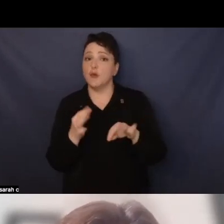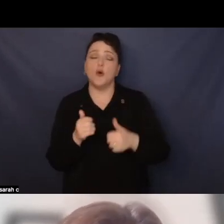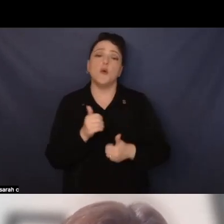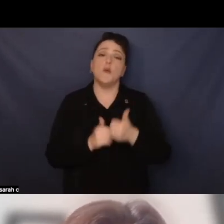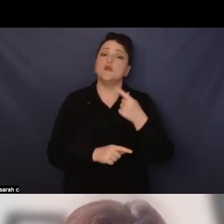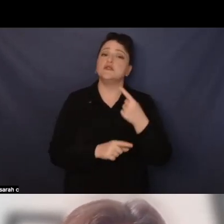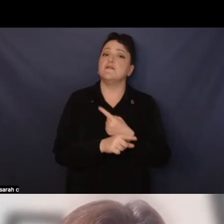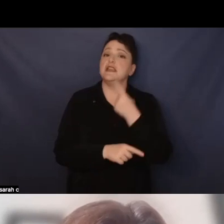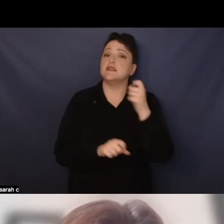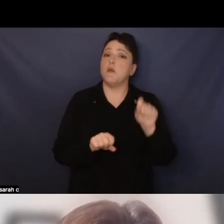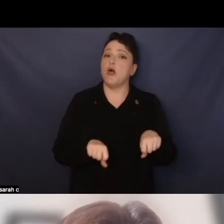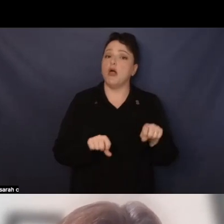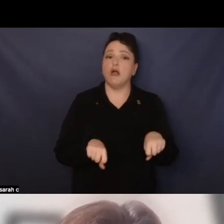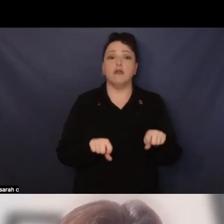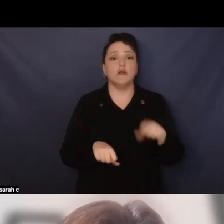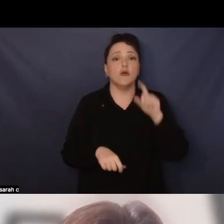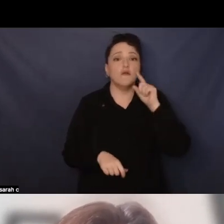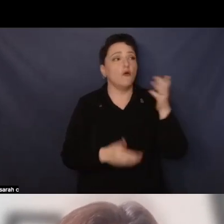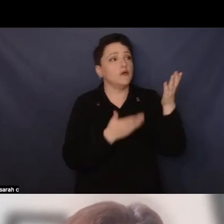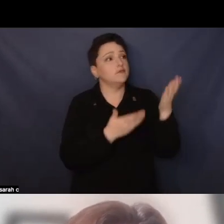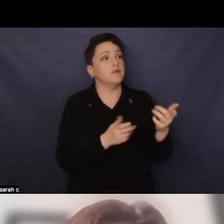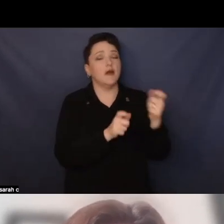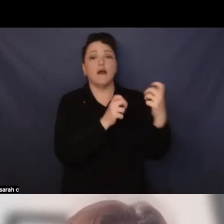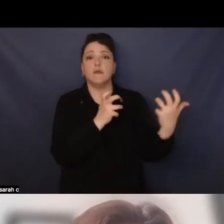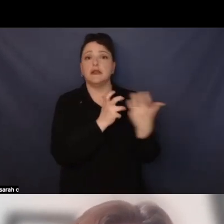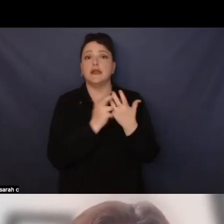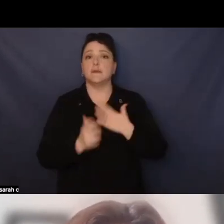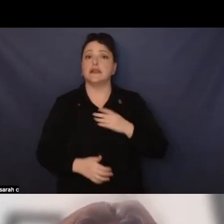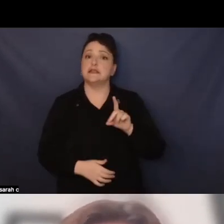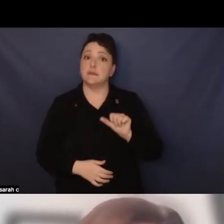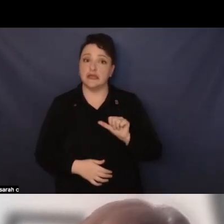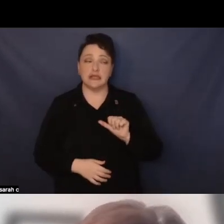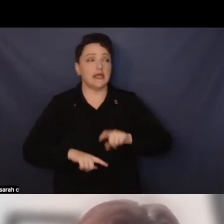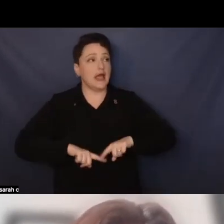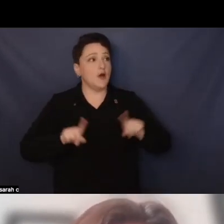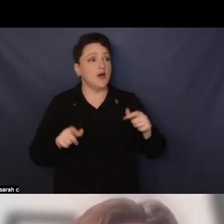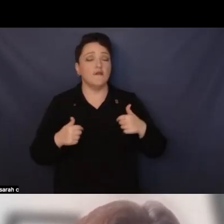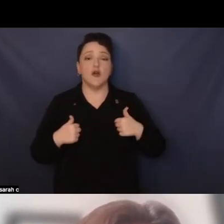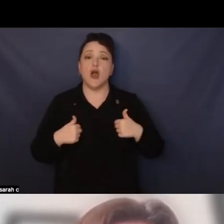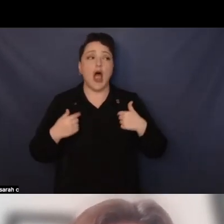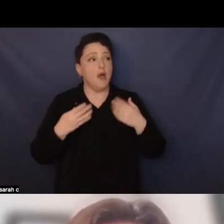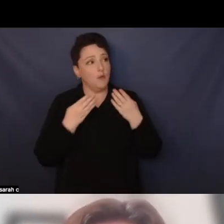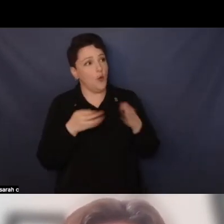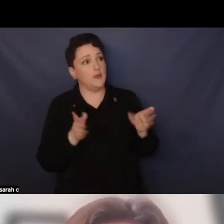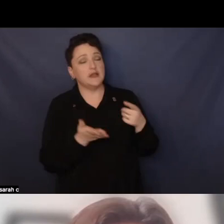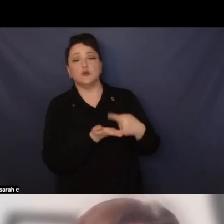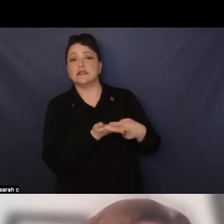provider to accommodate my disability. However, I am open to a discussion, basically. So this